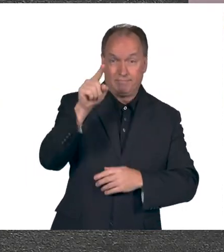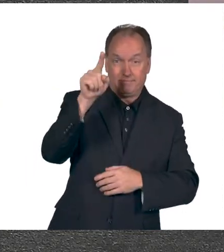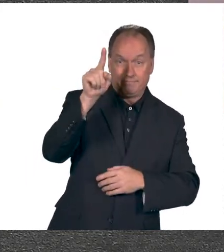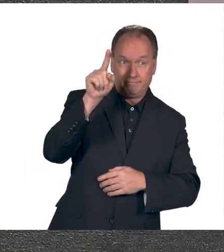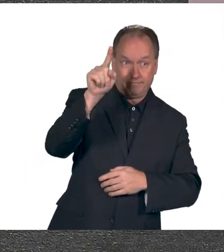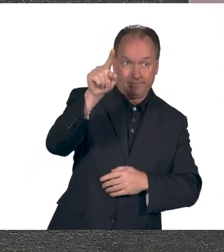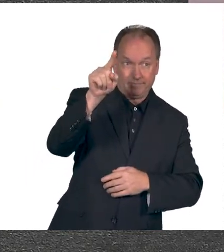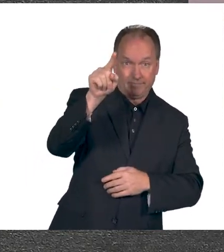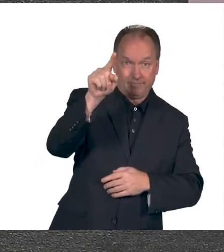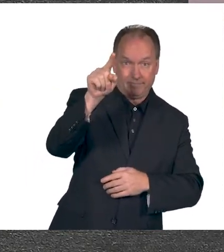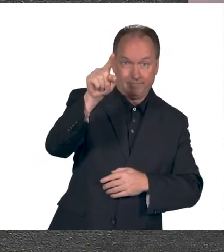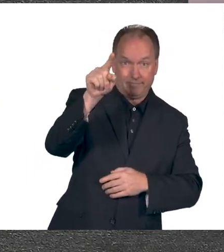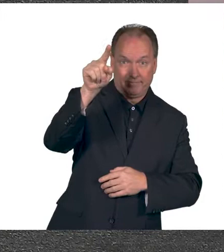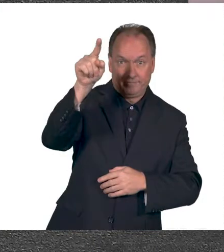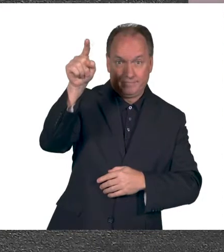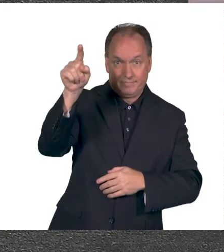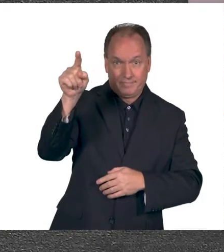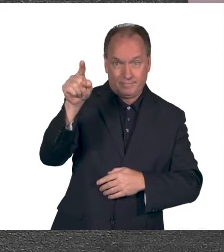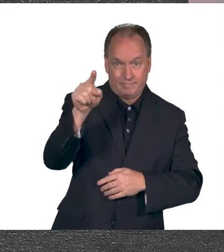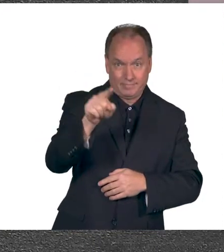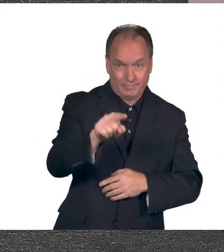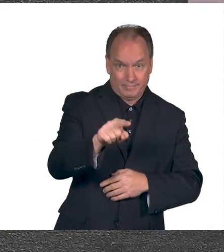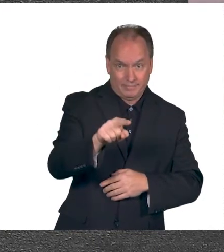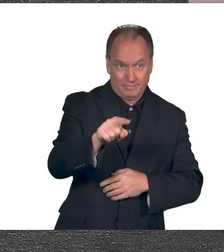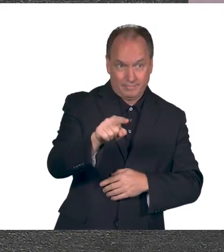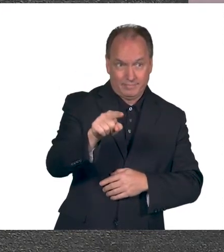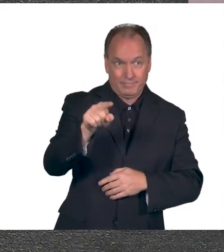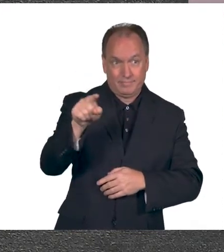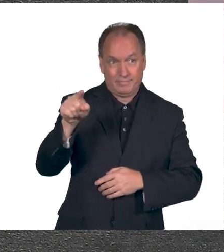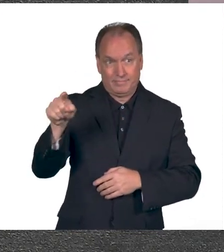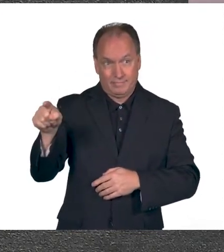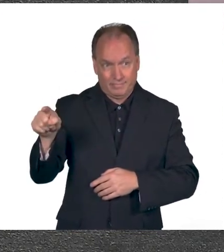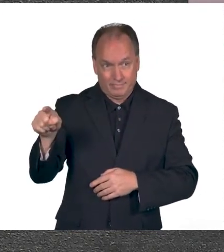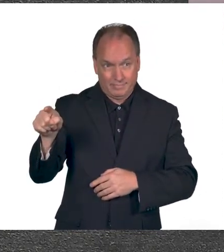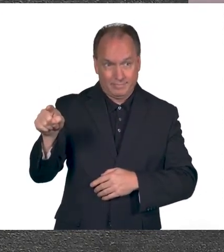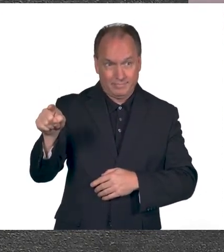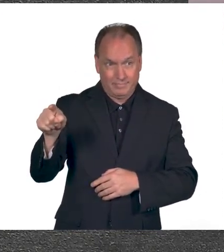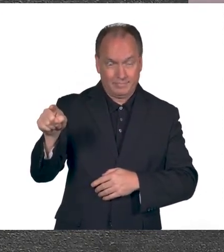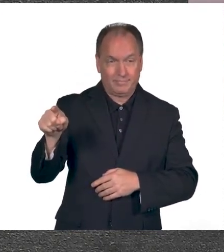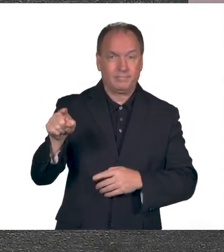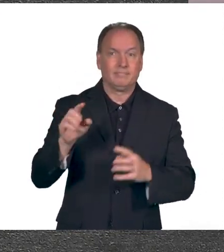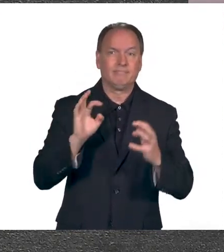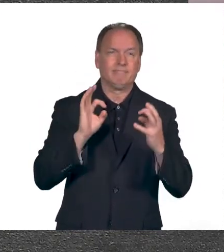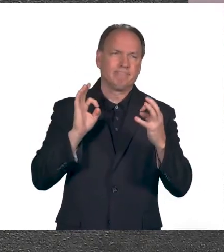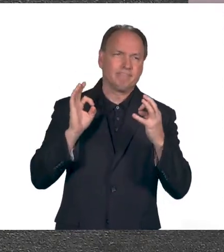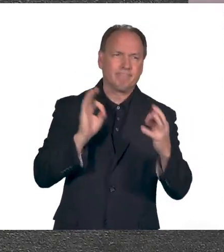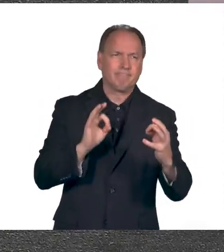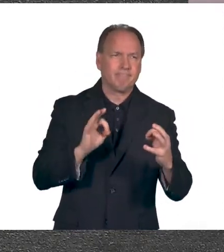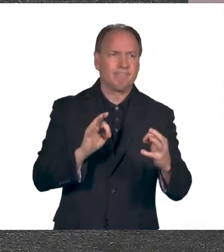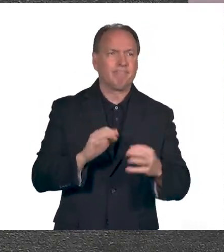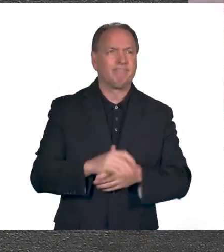So here we go. Up curve around slant down pull back,